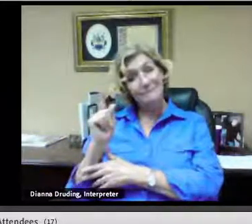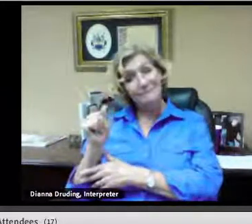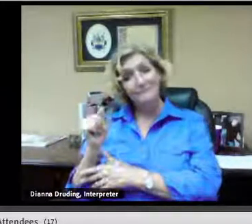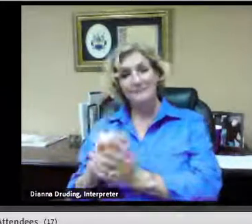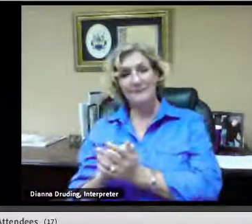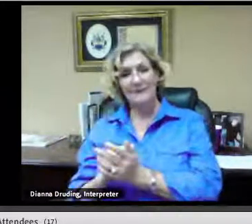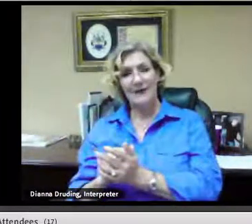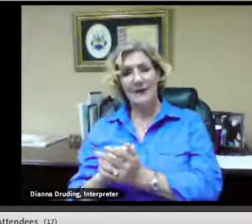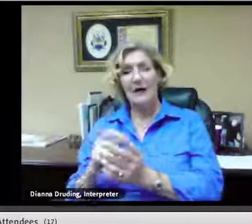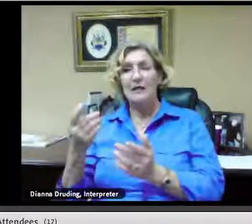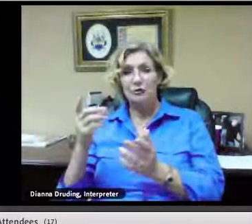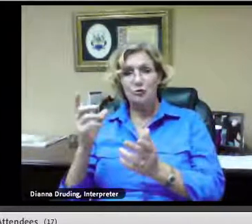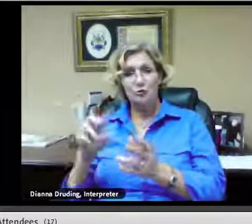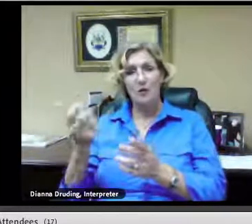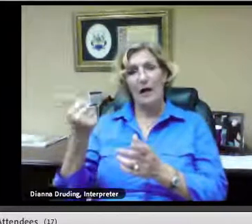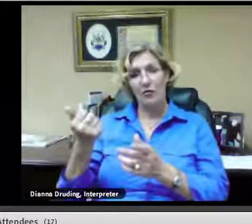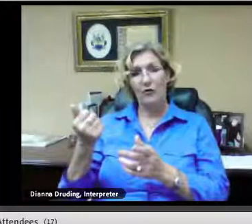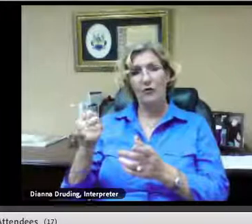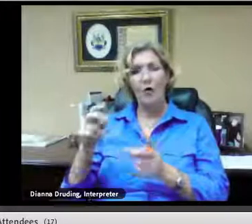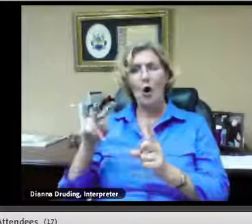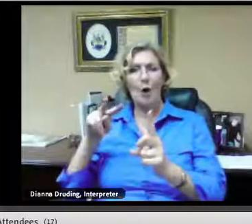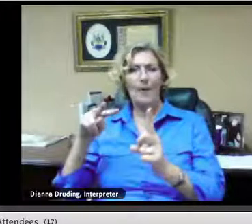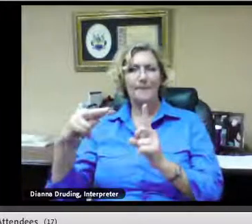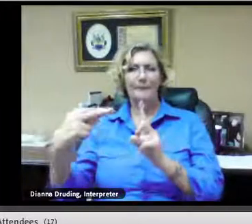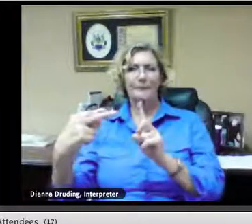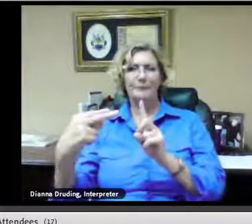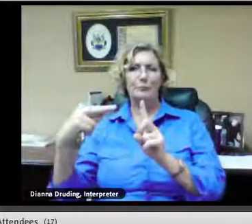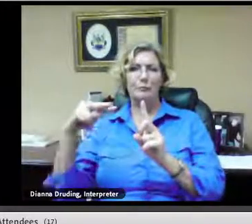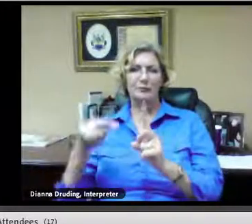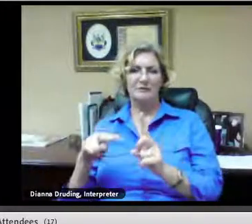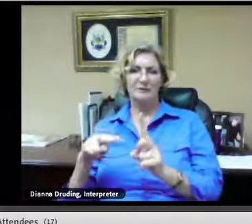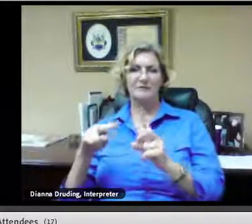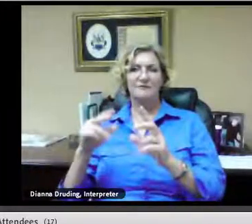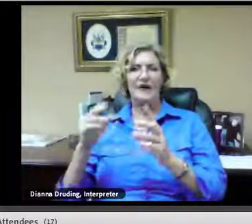So if an individual meets the requirements of being covered by this law,